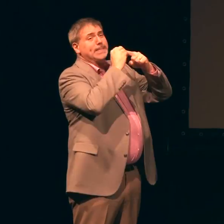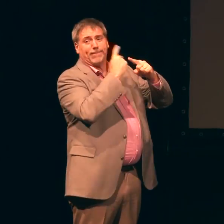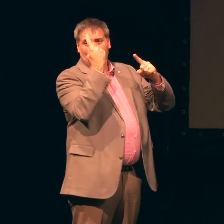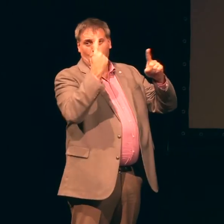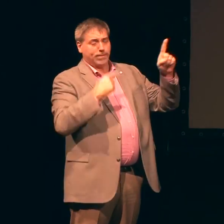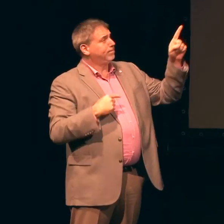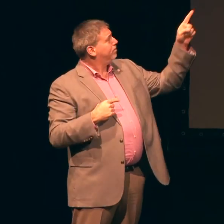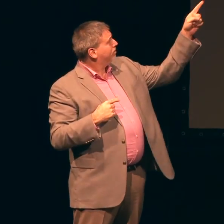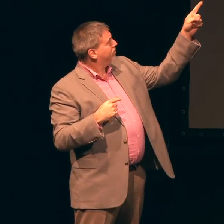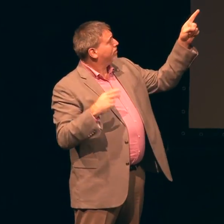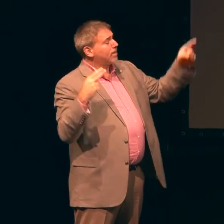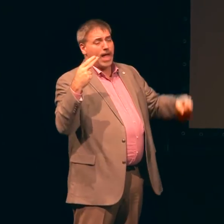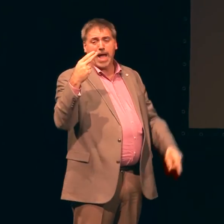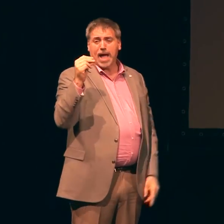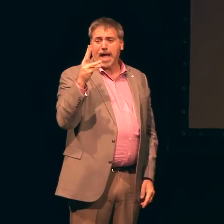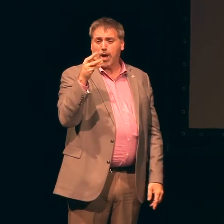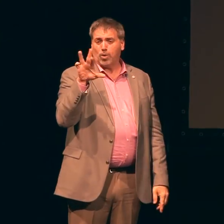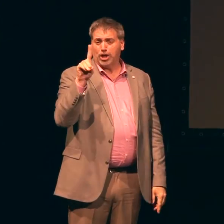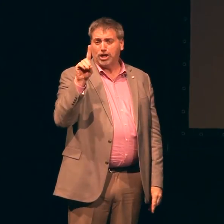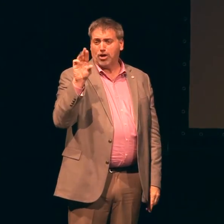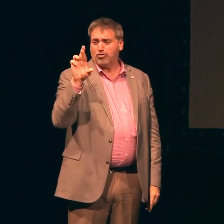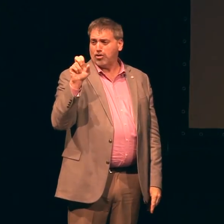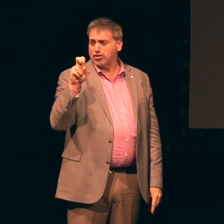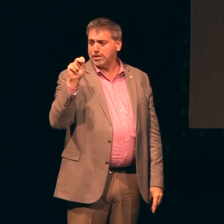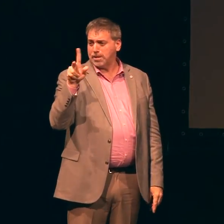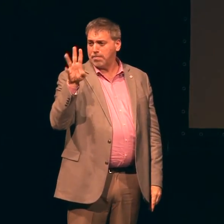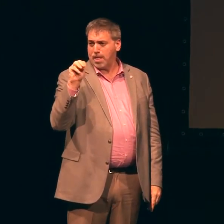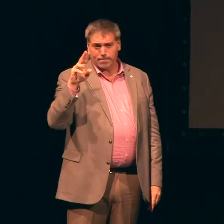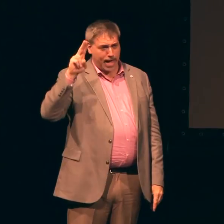to being on the board, well, except one. Howard